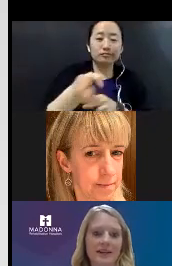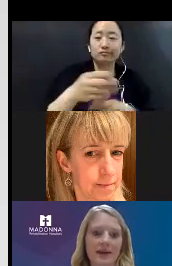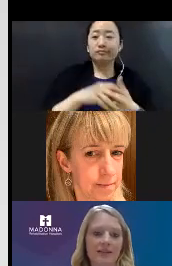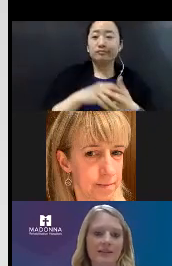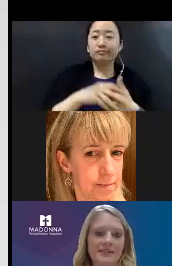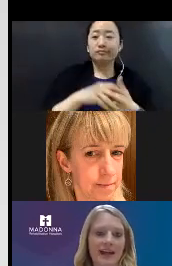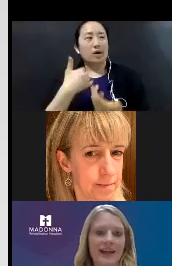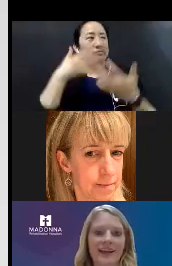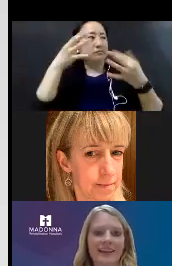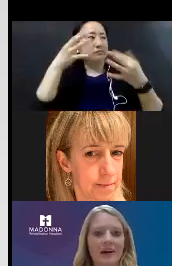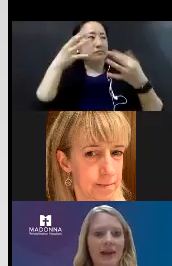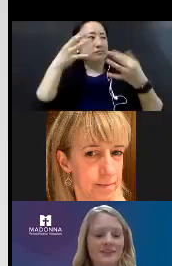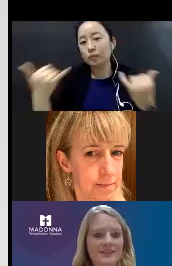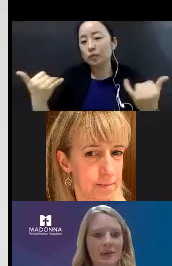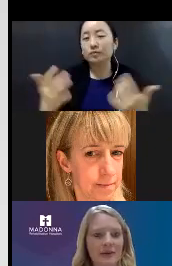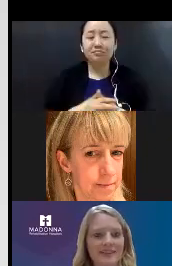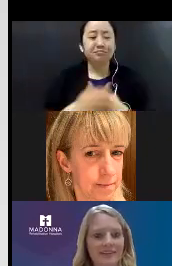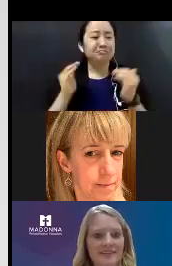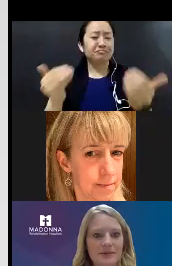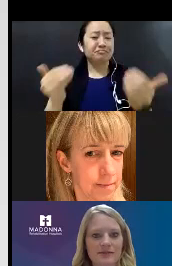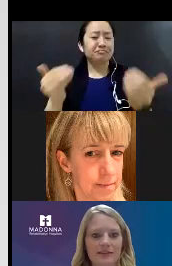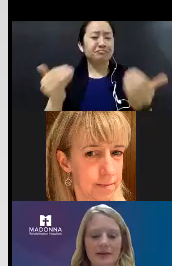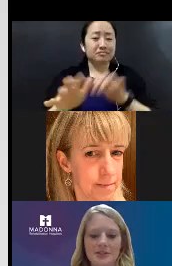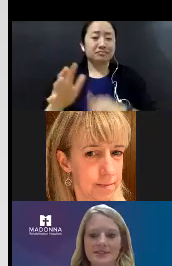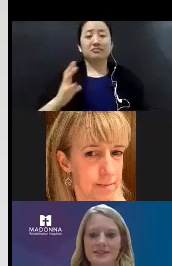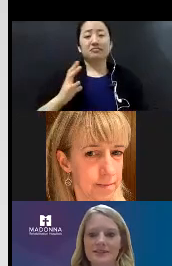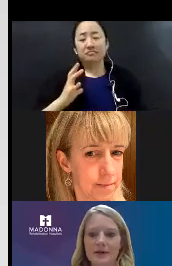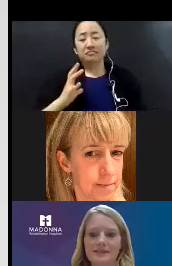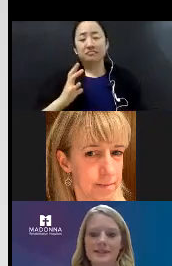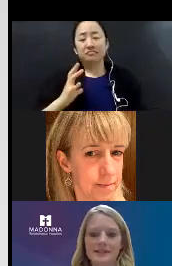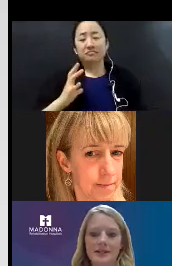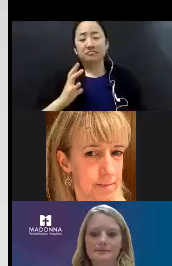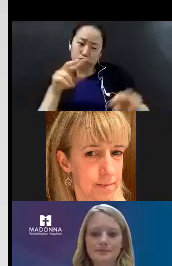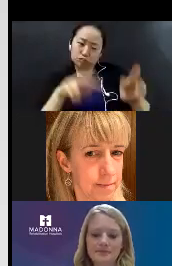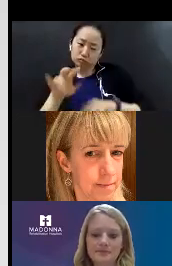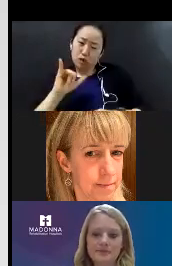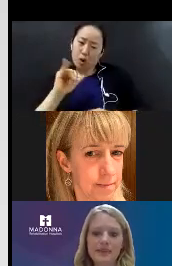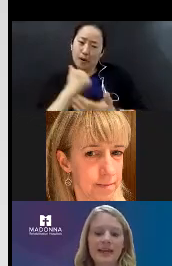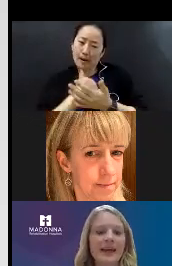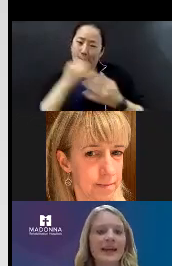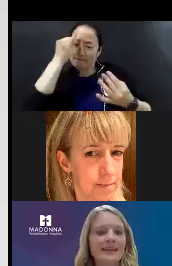THAT WE HAVE FOR YOU TODAY, THAT MIGHT JUST HELP US TO HAVE SOME USEFUL INFORMATION TO STEER THE PRESENTATION.